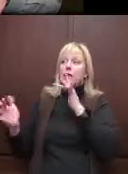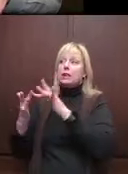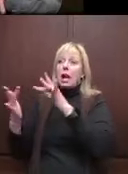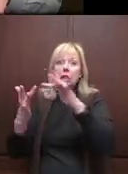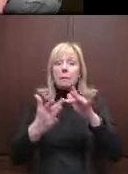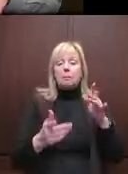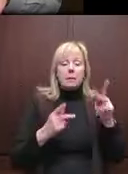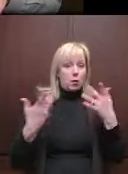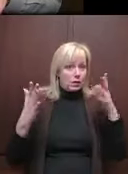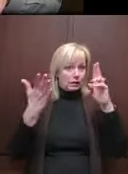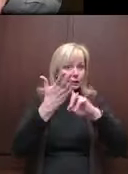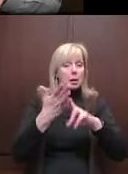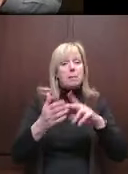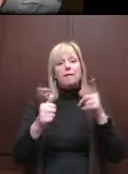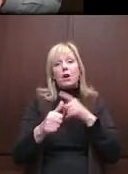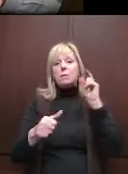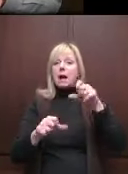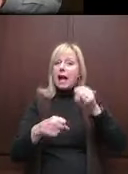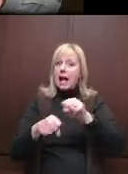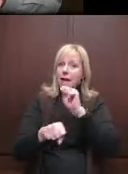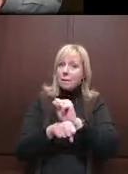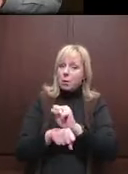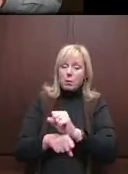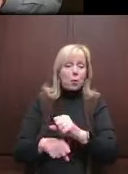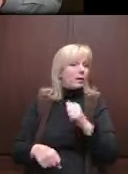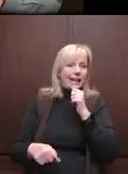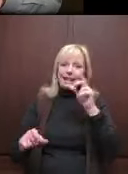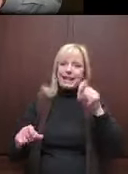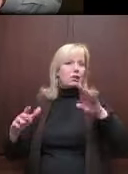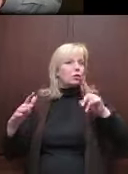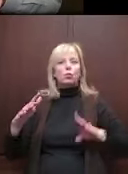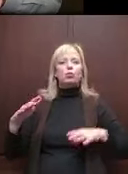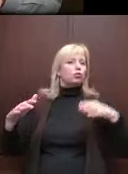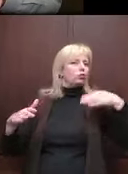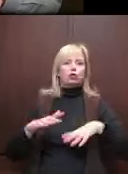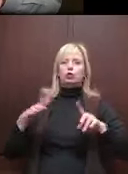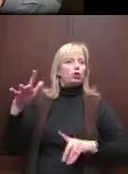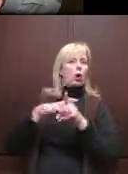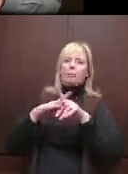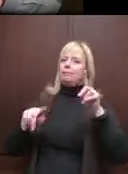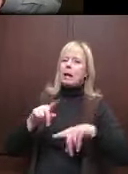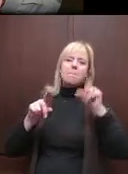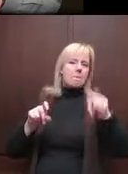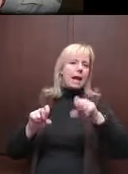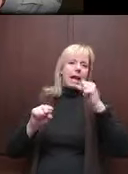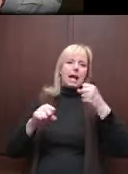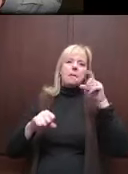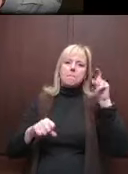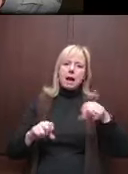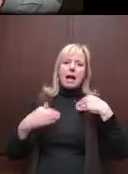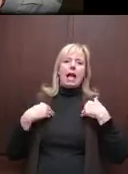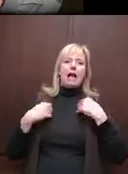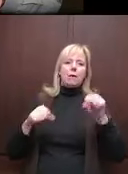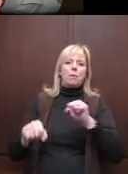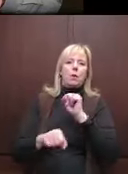You have to have an appointment. I can't stress that we've worked with the St. Clair County Transit District. So, you know we're covering all the bases and Brian,